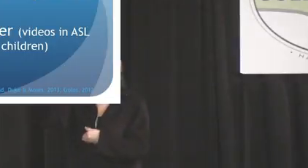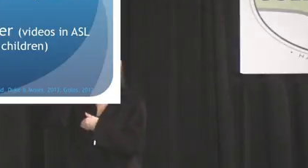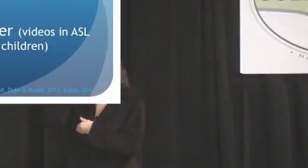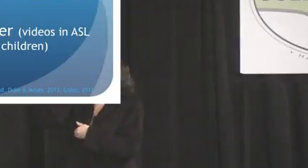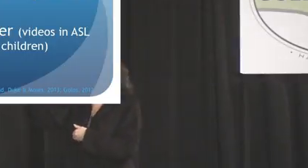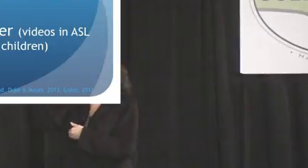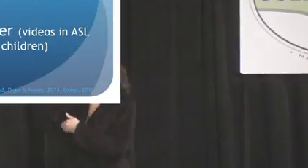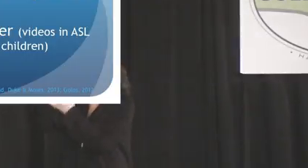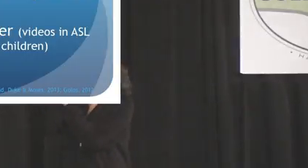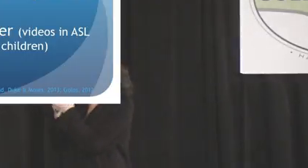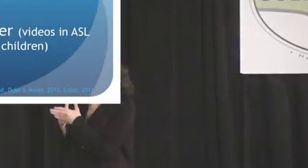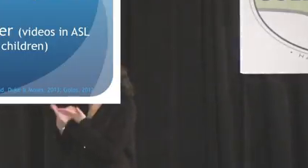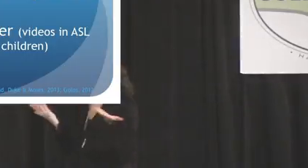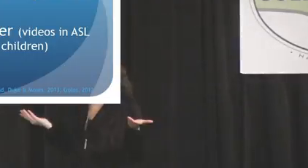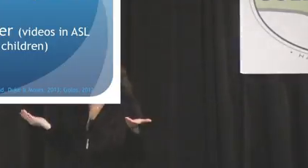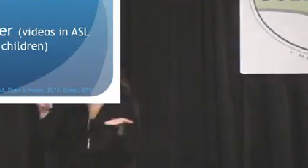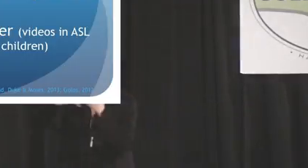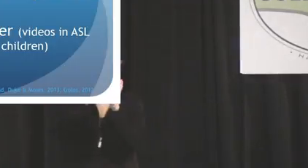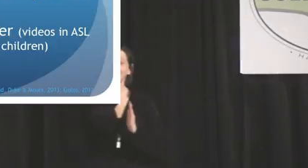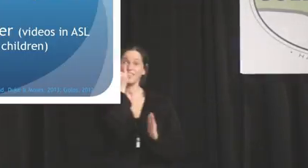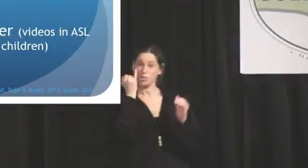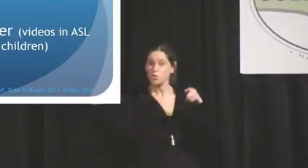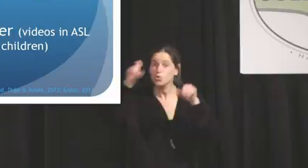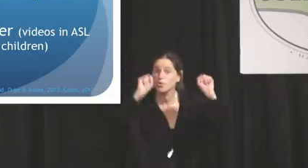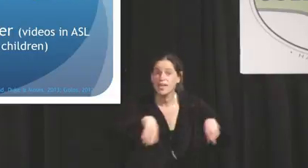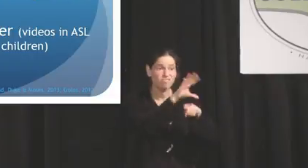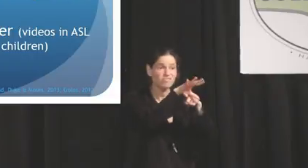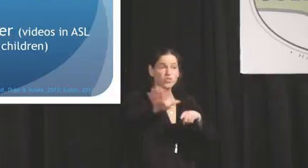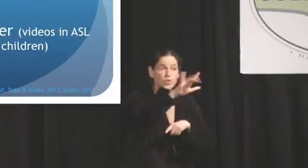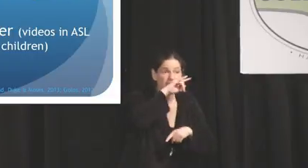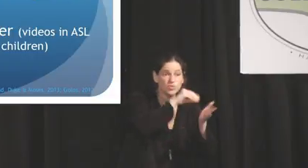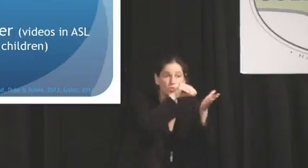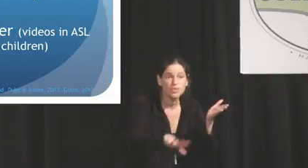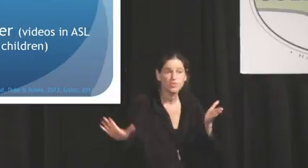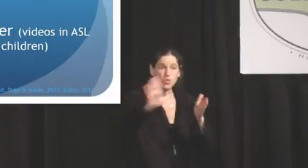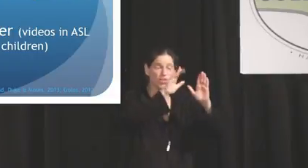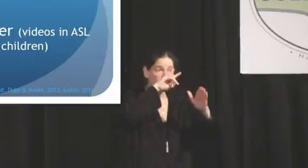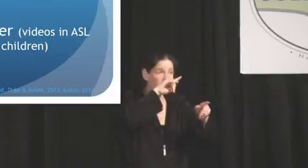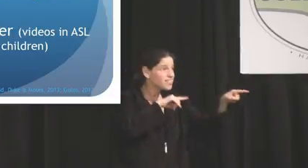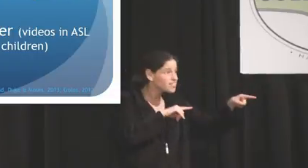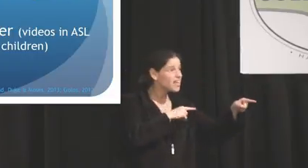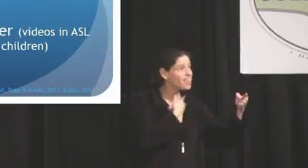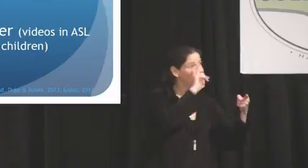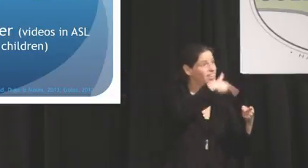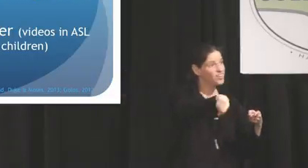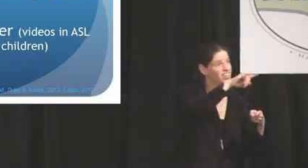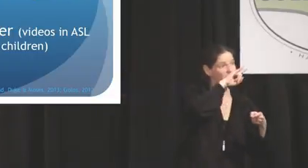And an ASL media center. So video the students.